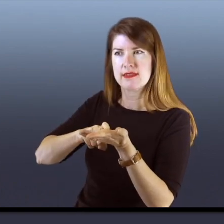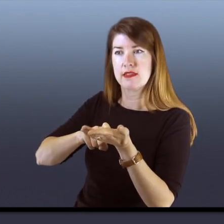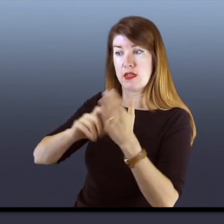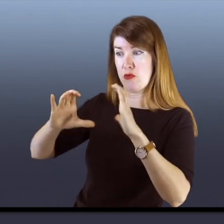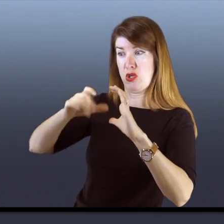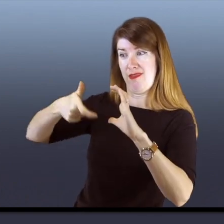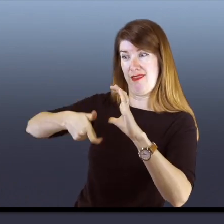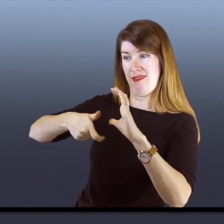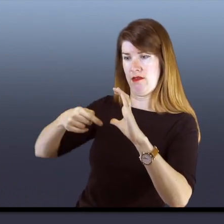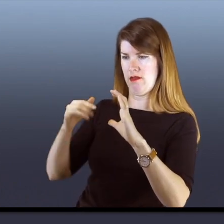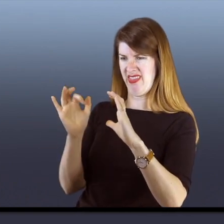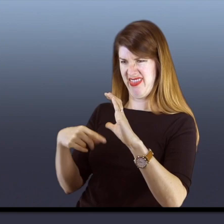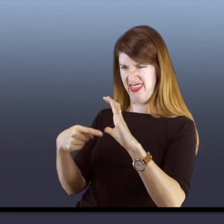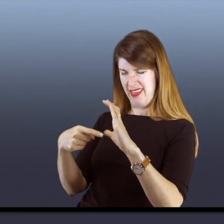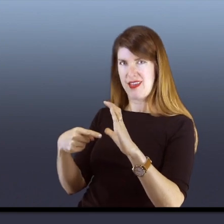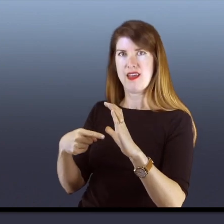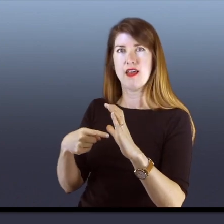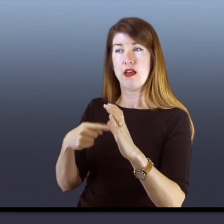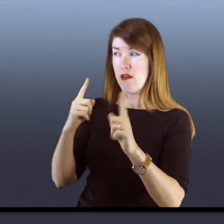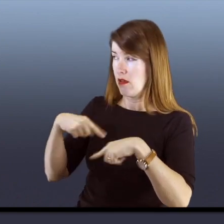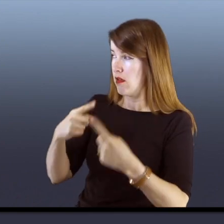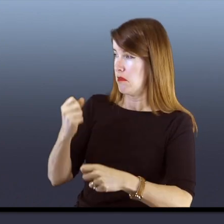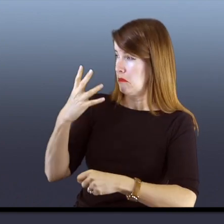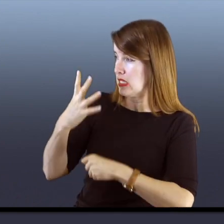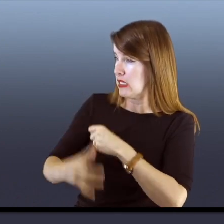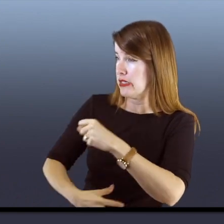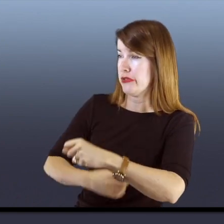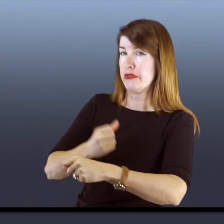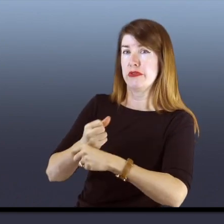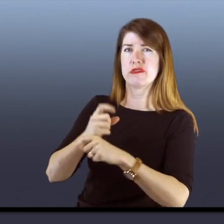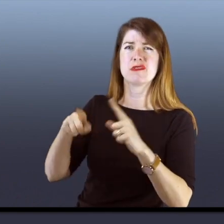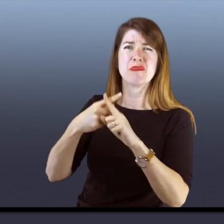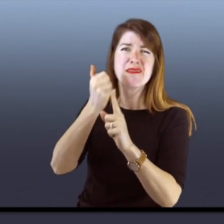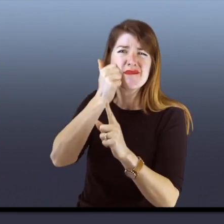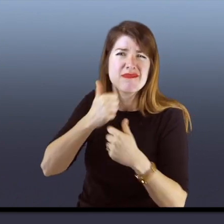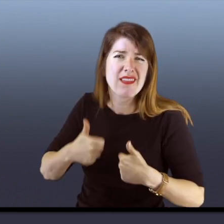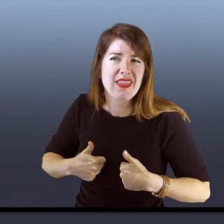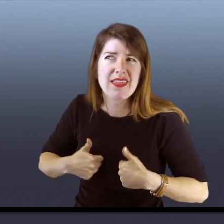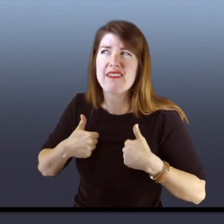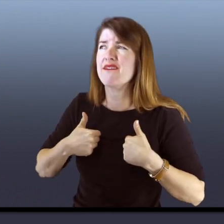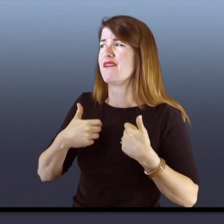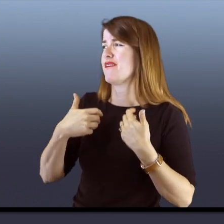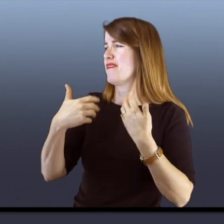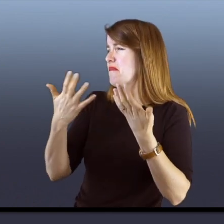with their child over a number of years, about just daily life, about what's coming next,